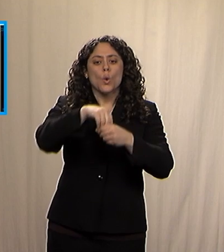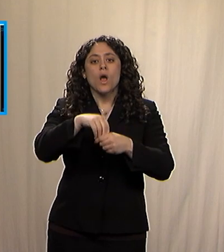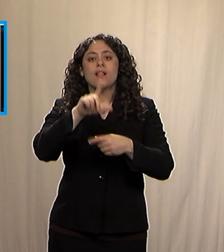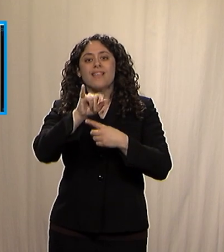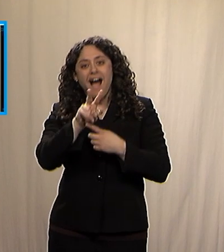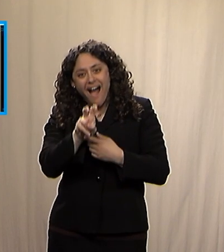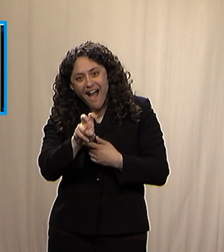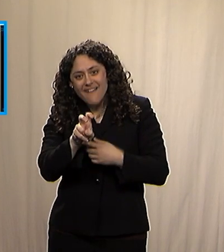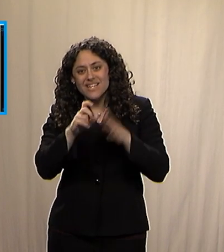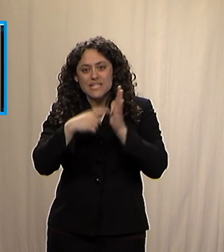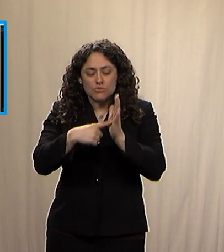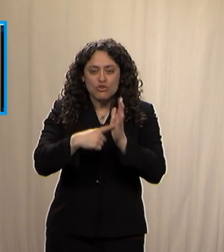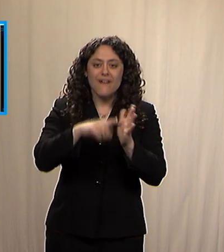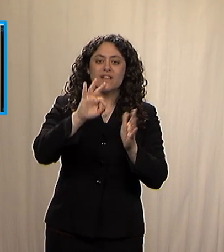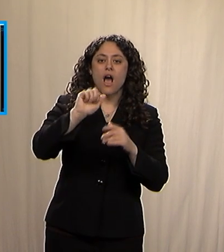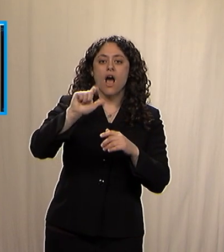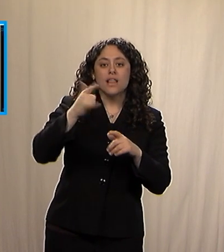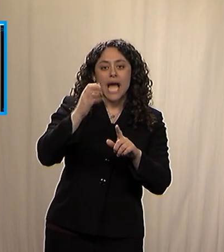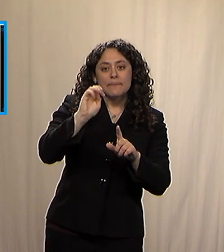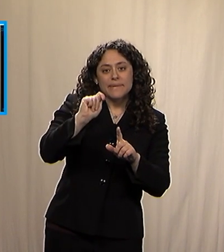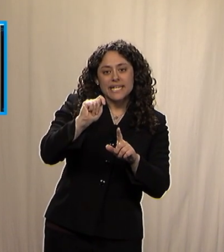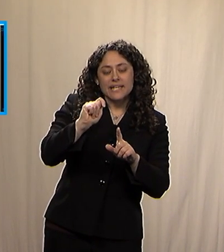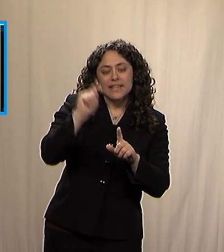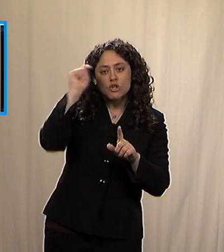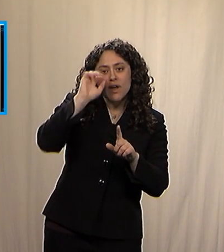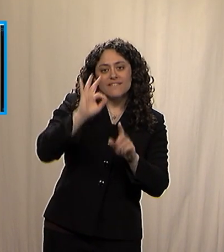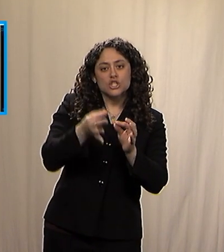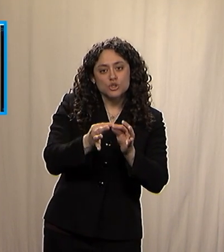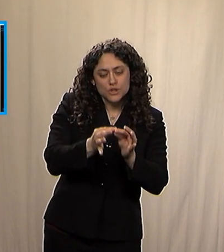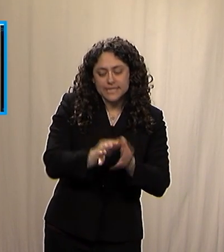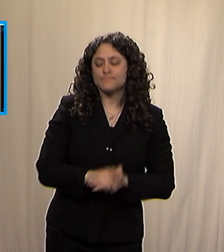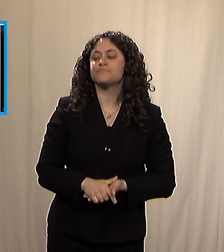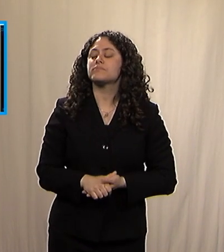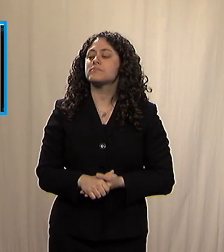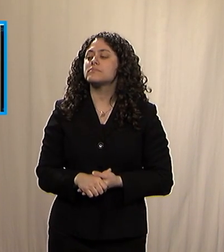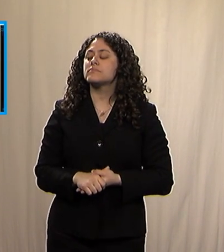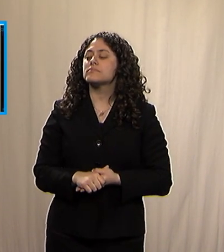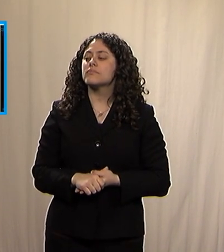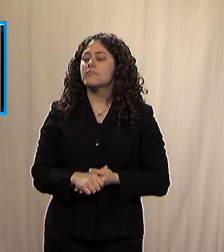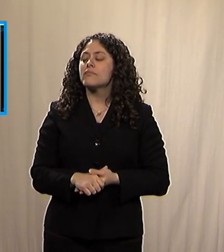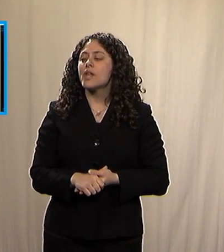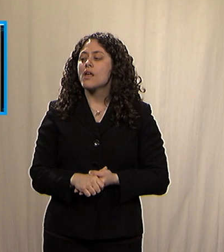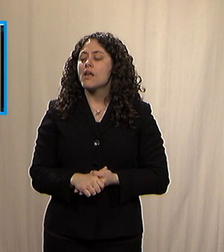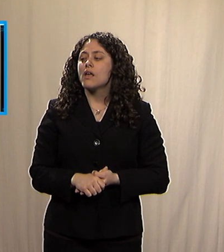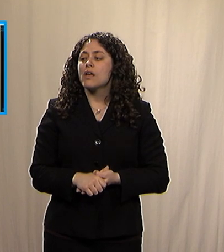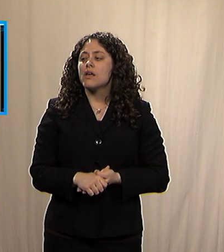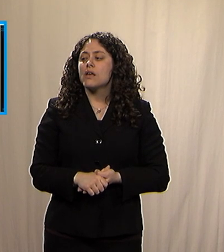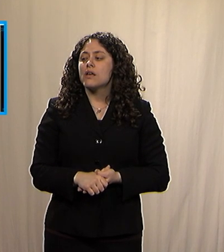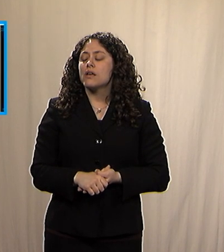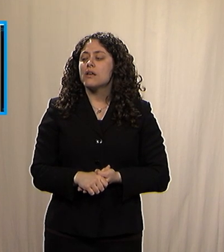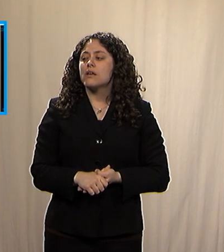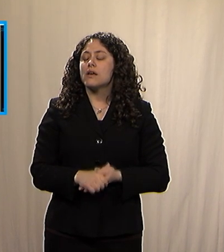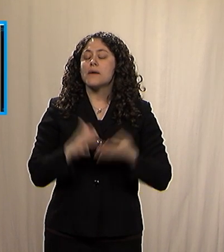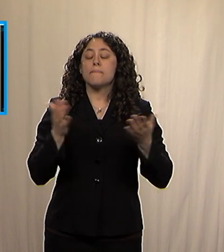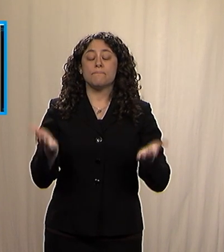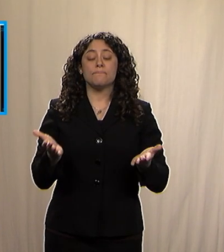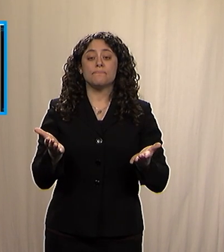of alignment theories of interpreting. What we're doing, and part of what we'll be doing